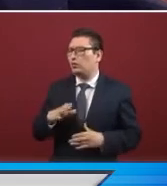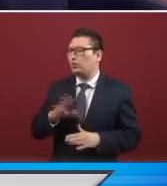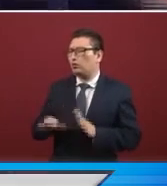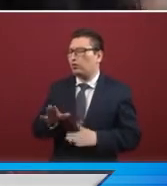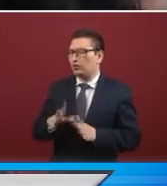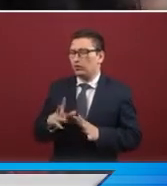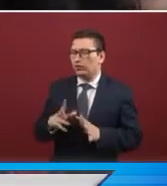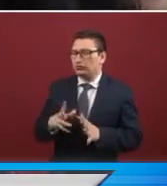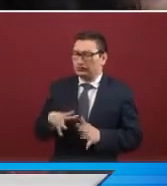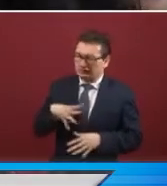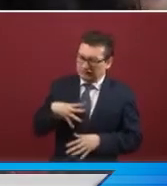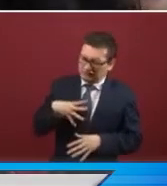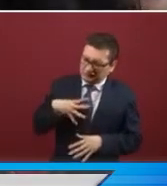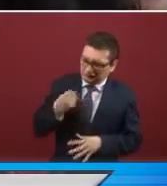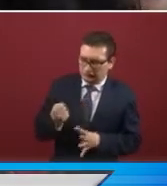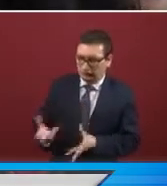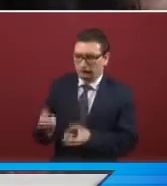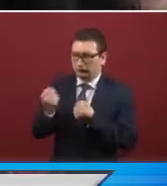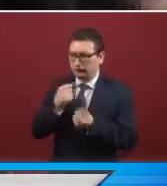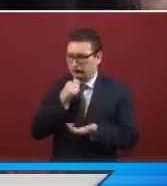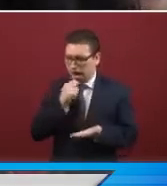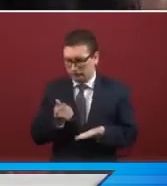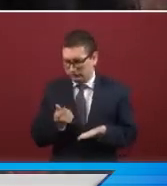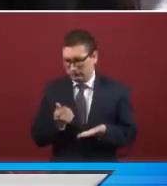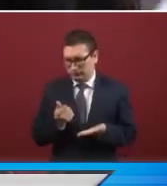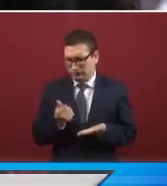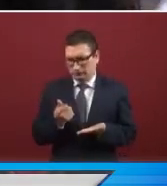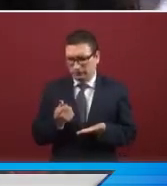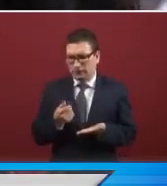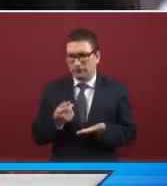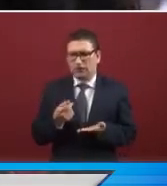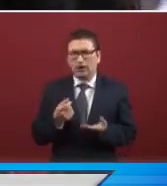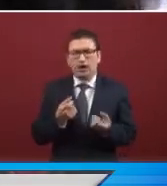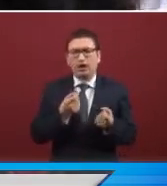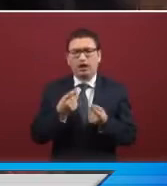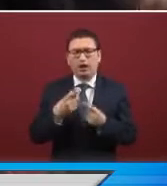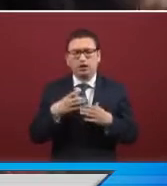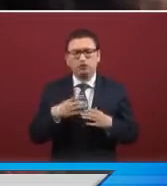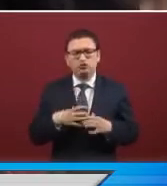Work is carried out on the recovery of the bodies as a priority as part of the commitments made